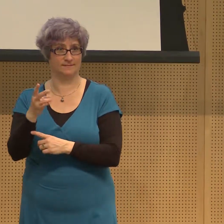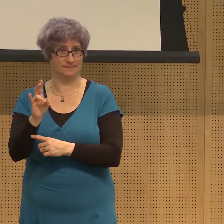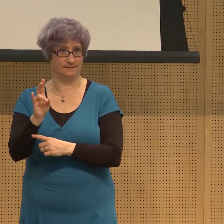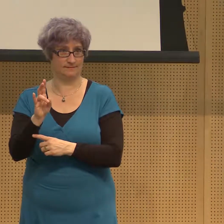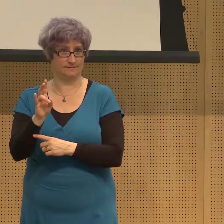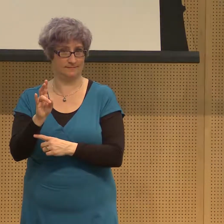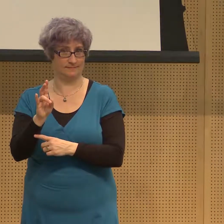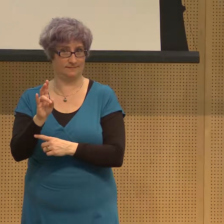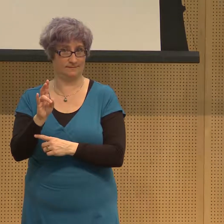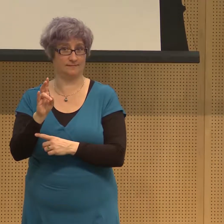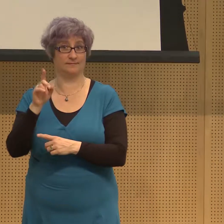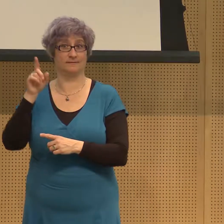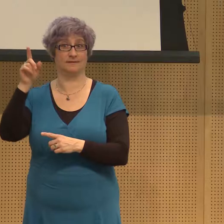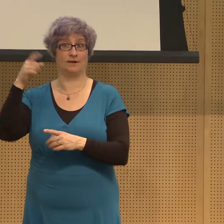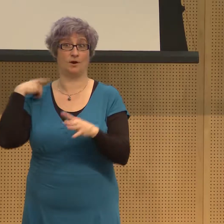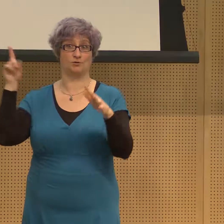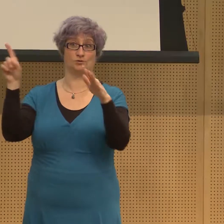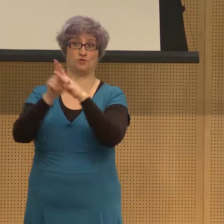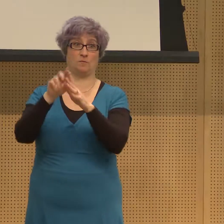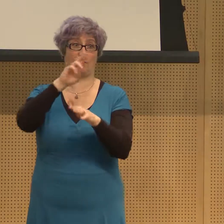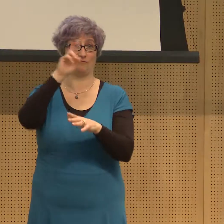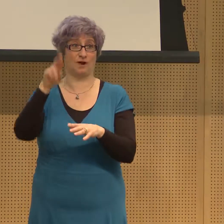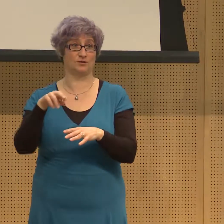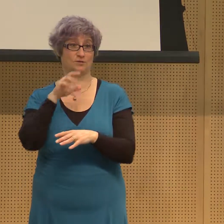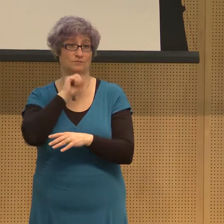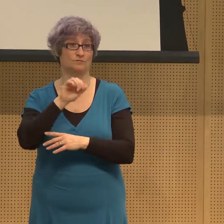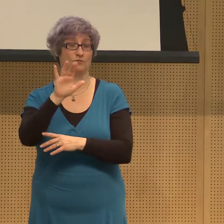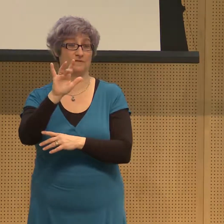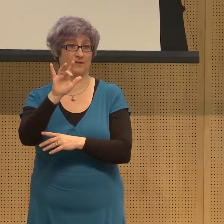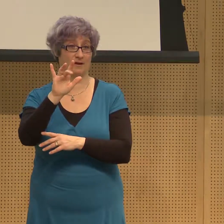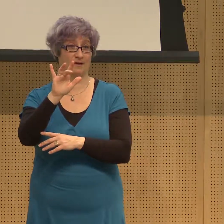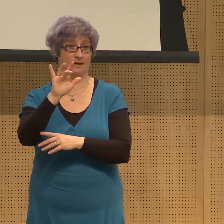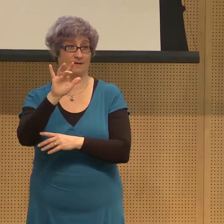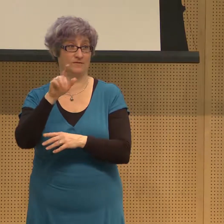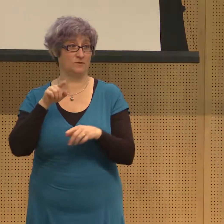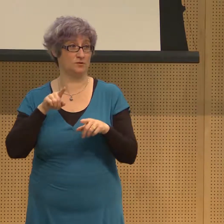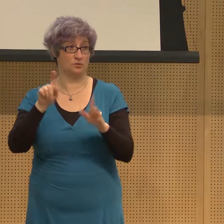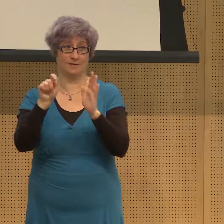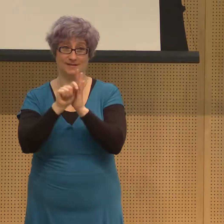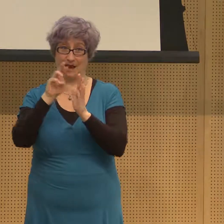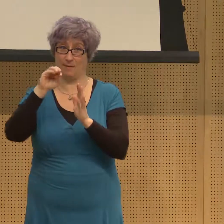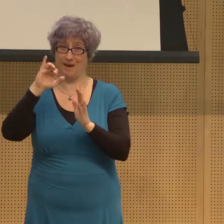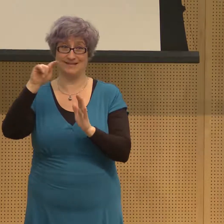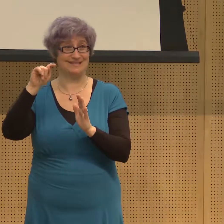And mind you, I left home at 17. So I moved to Rochester by 25,